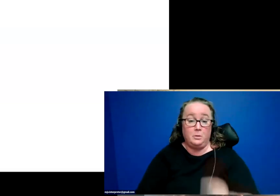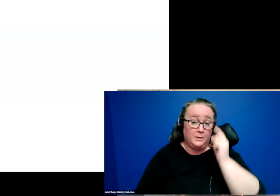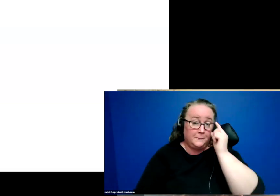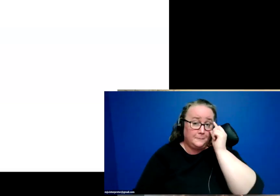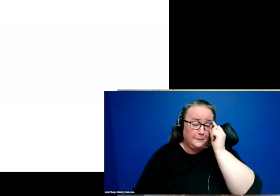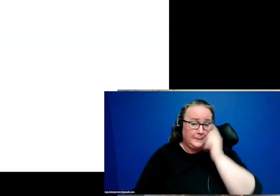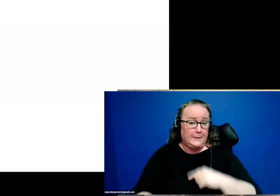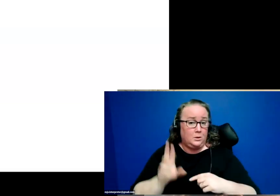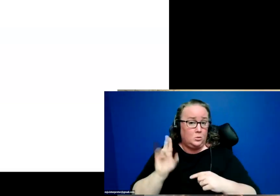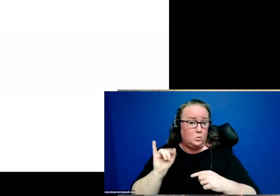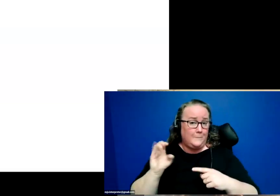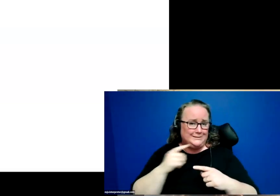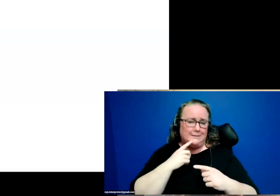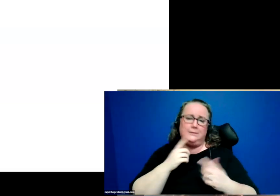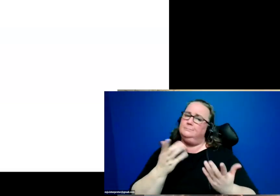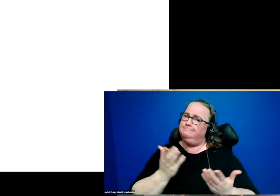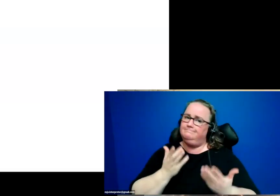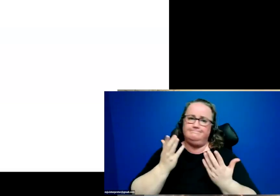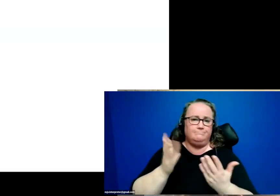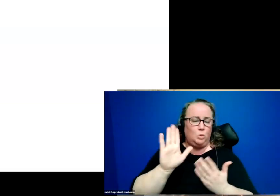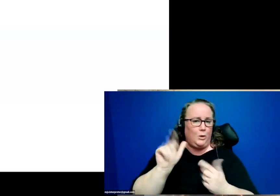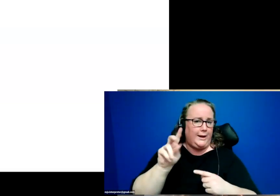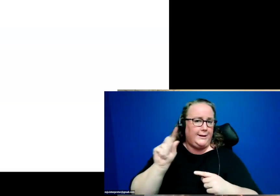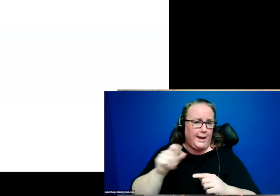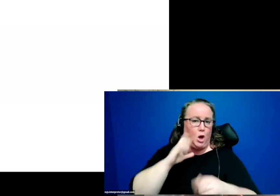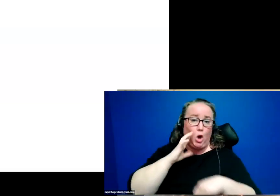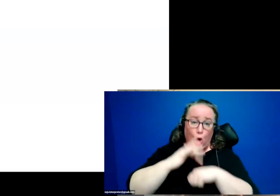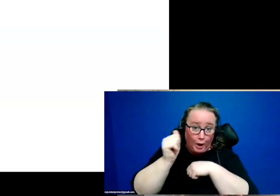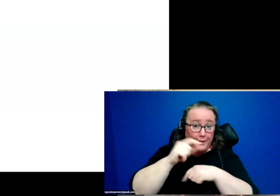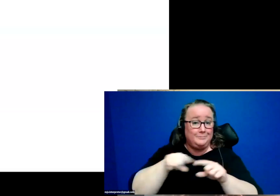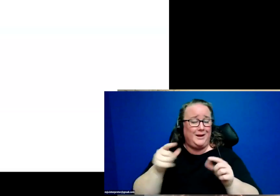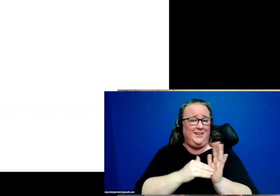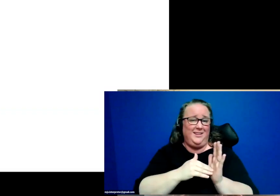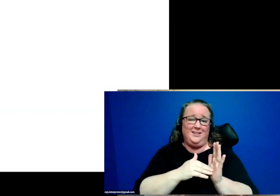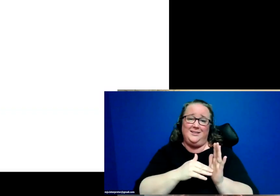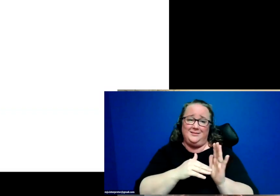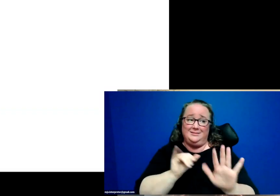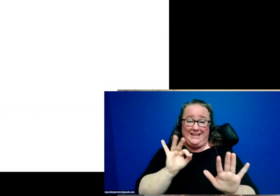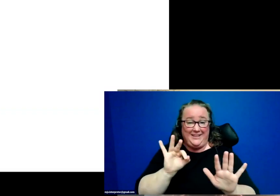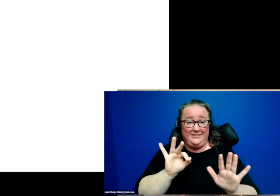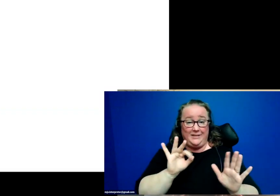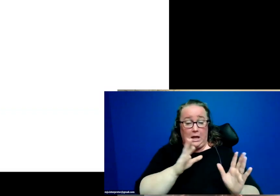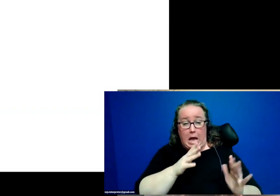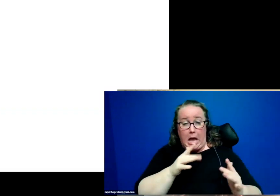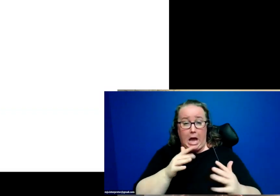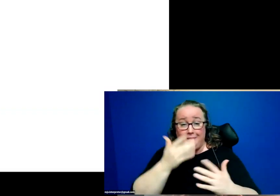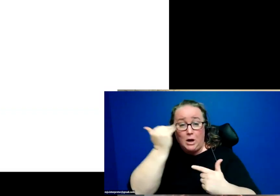mentioning raise it early, but for sure, but make sure if you didn't raise it early to at least please put it on